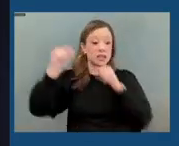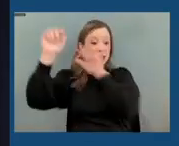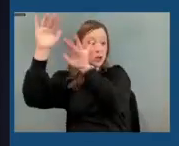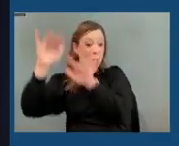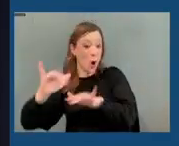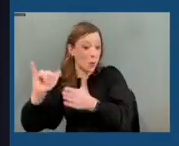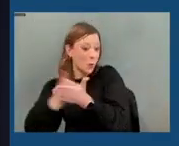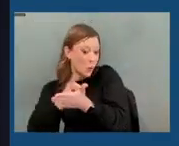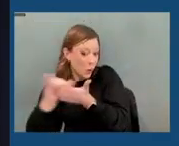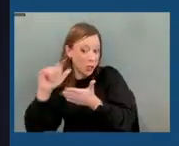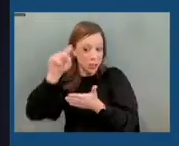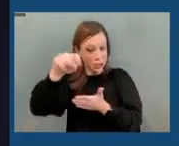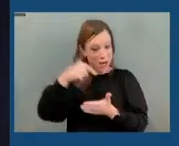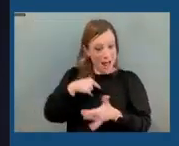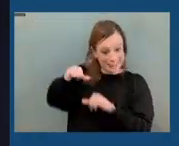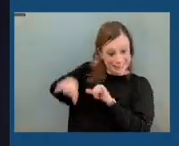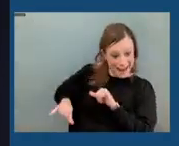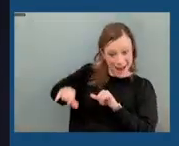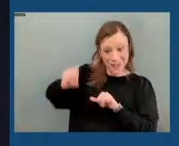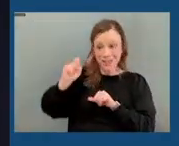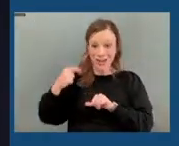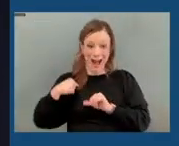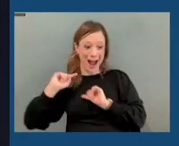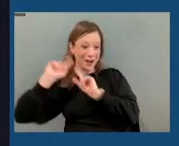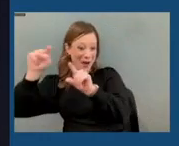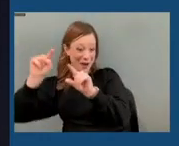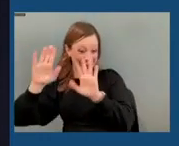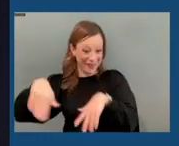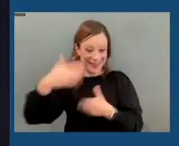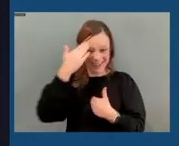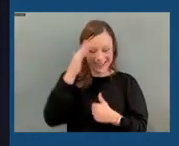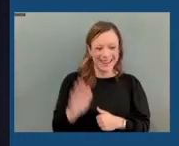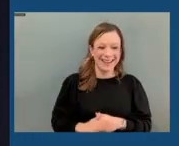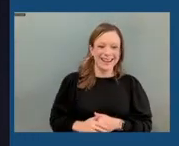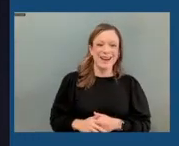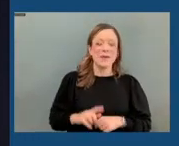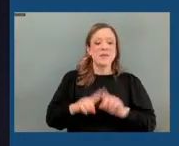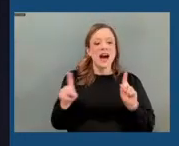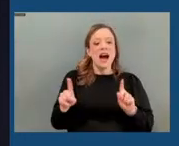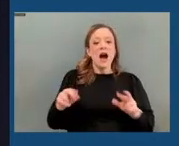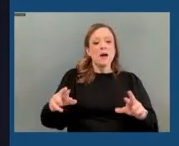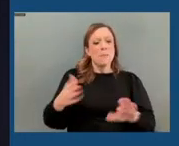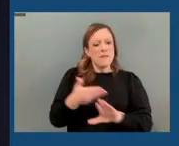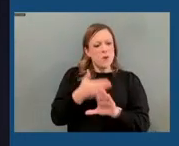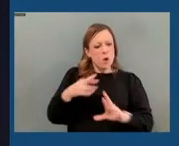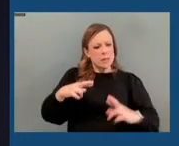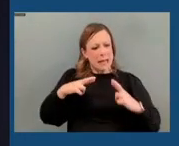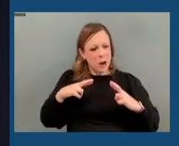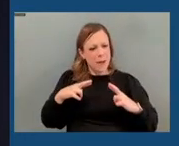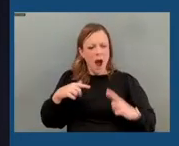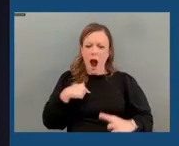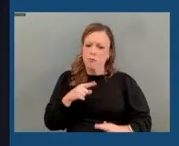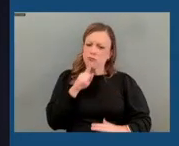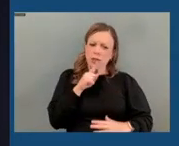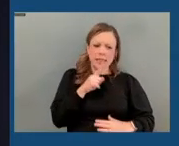Uh, but prior to my retirement, I, I always had that burning desire. You know, when you come through the academy as a recruit, they tell you